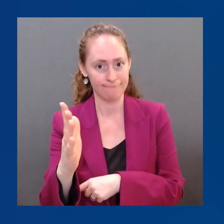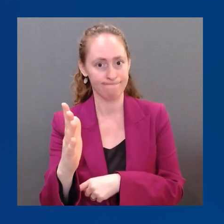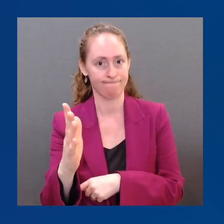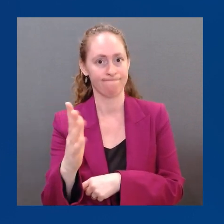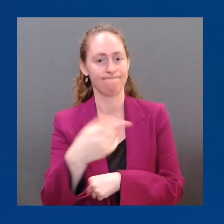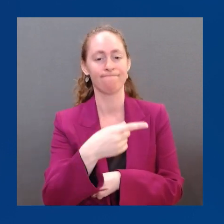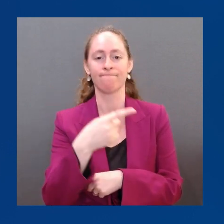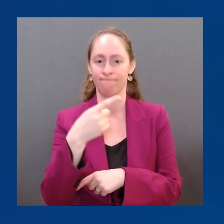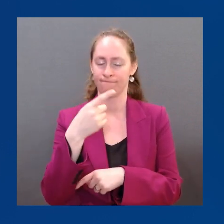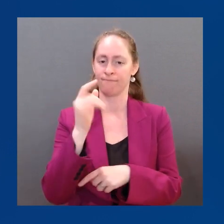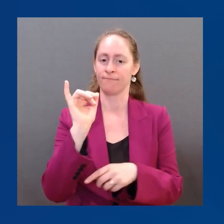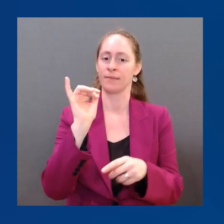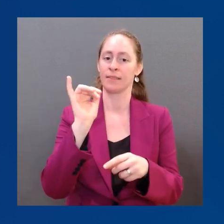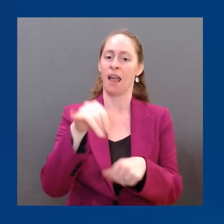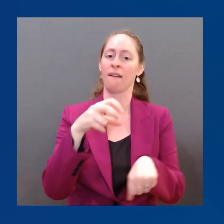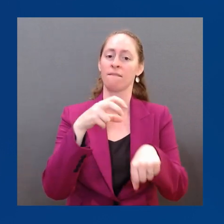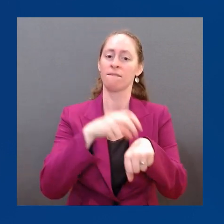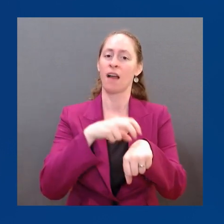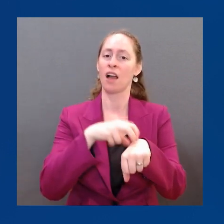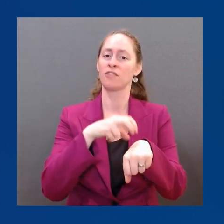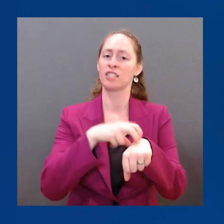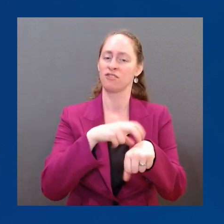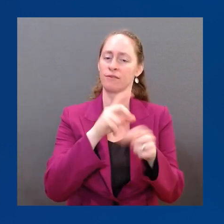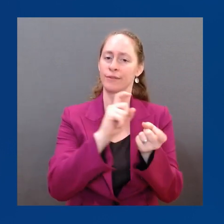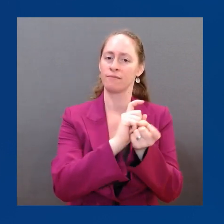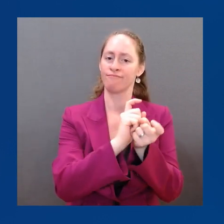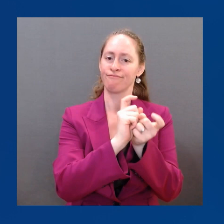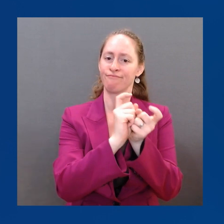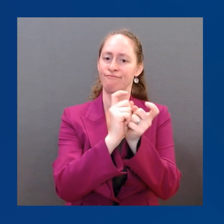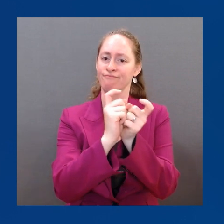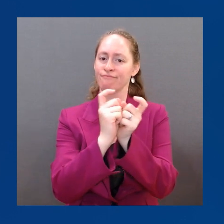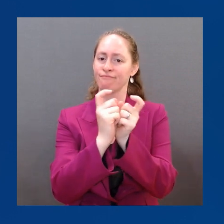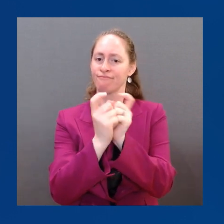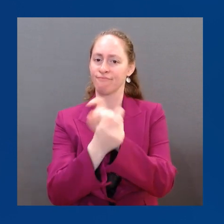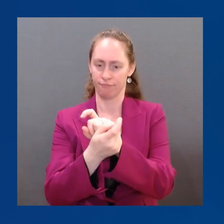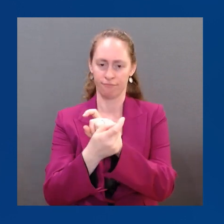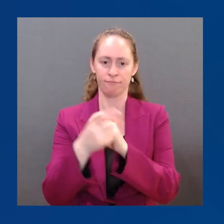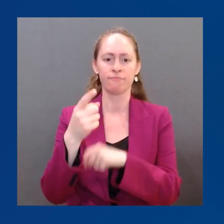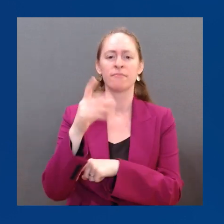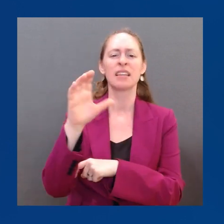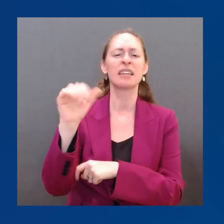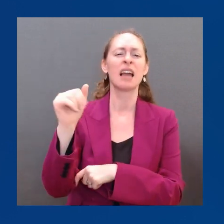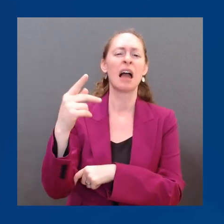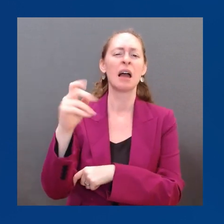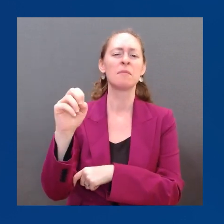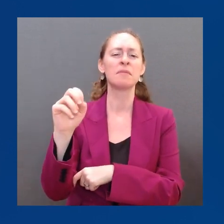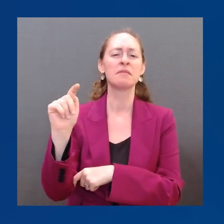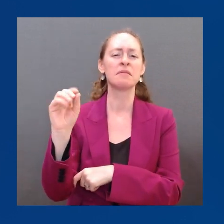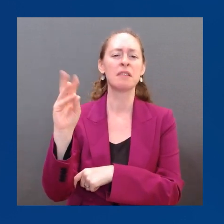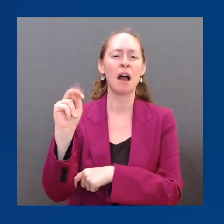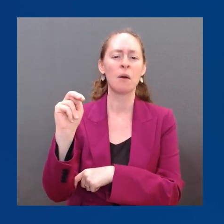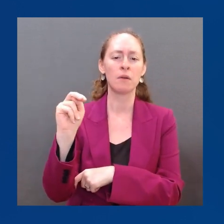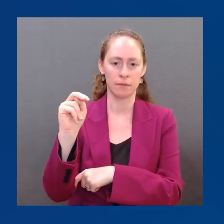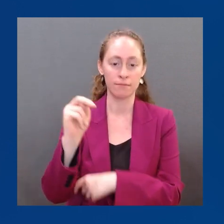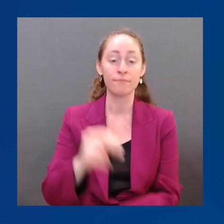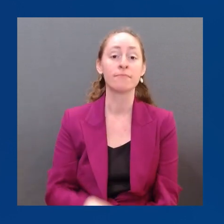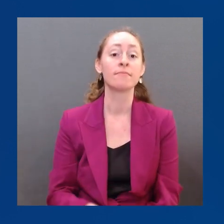in Cape Town, and BA.5 in KwaZulu-Natal. And this is what they are currently seeing